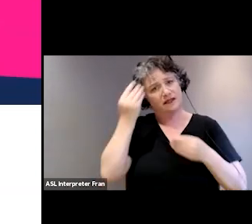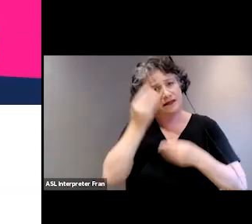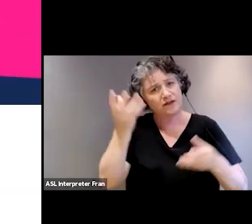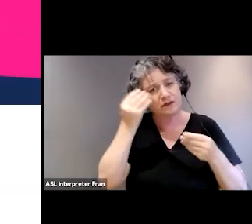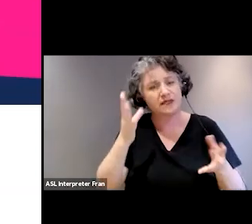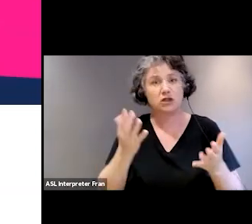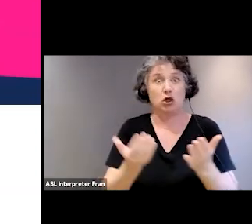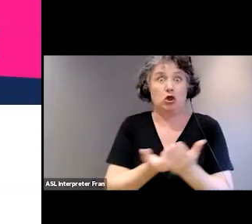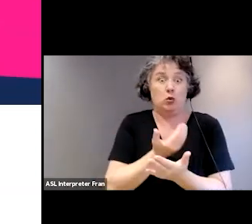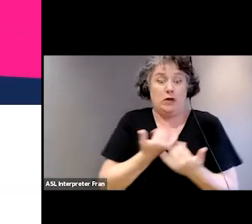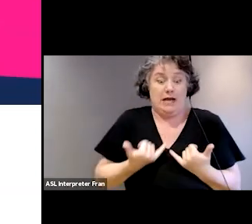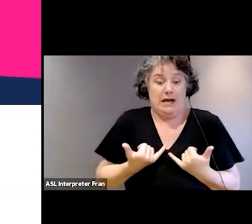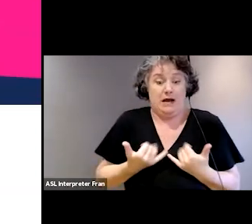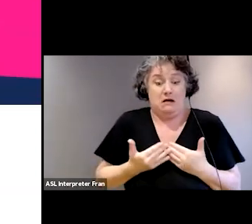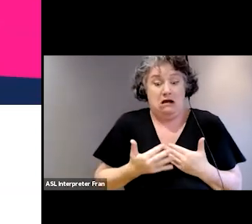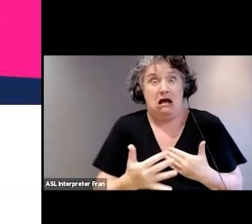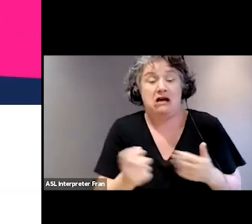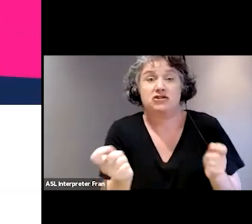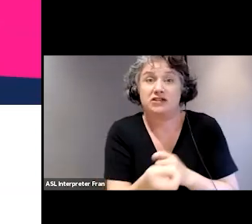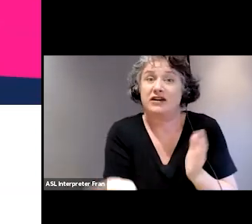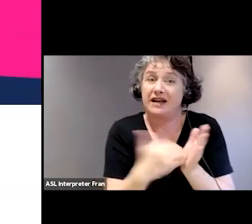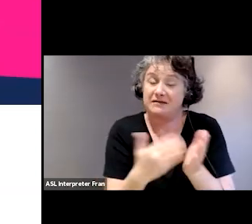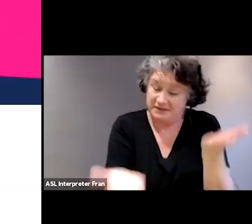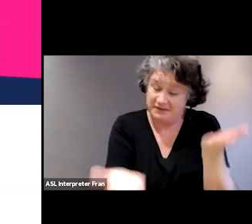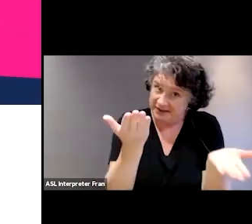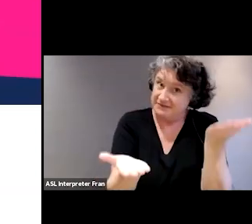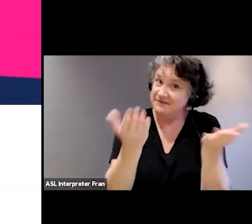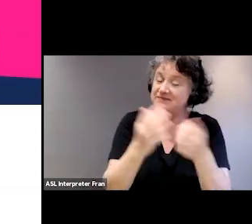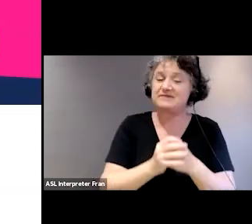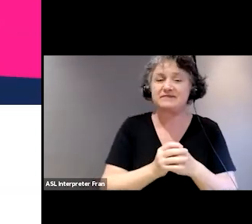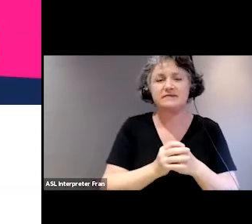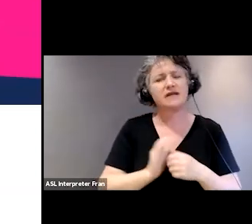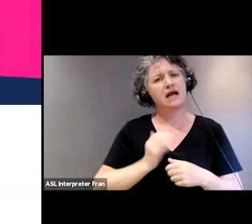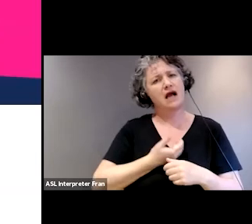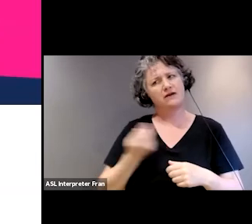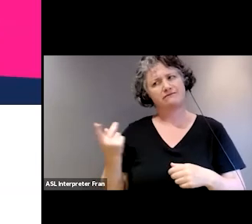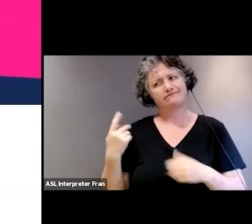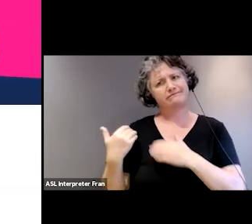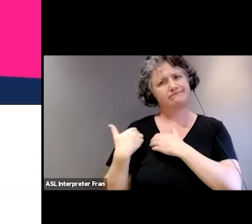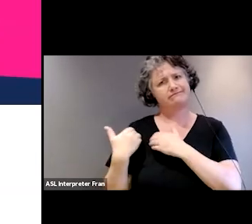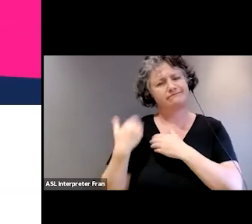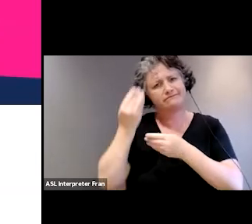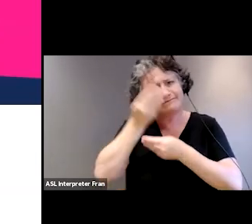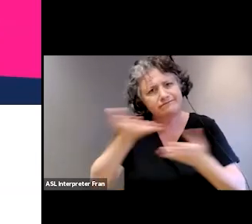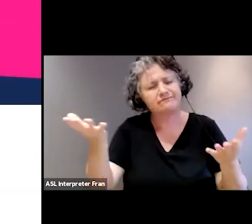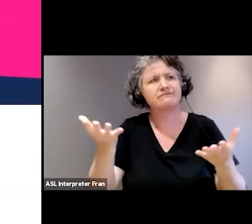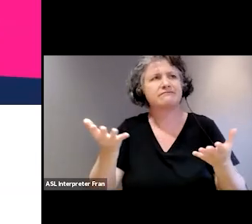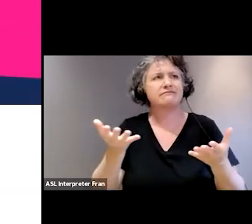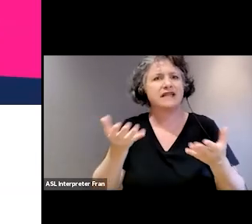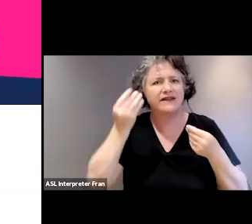cis-gendered woman with long past the shoulder here, in his ring and brown glasses, I'm wearing a dark green shirt. » JENNIFER MORIN: Thanks for this is our introduction slide , it says Toronto public health, vaccine confidence,